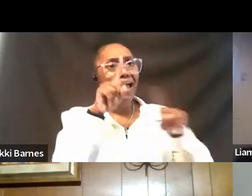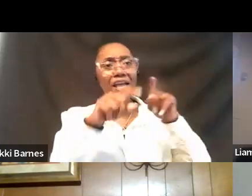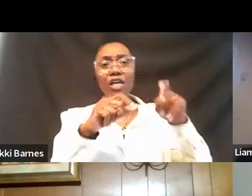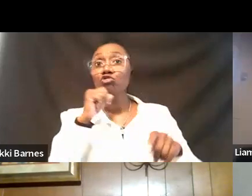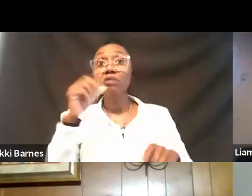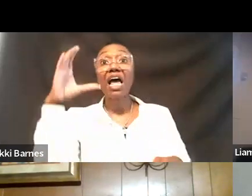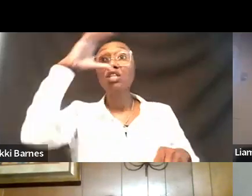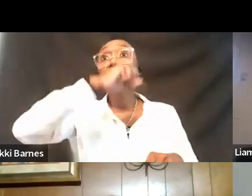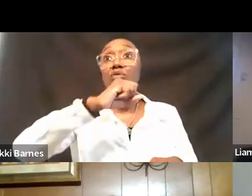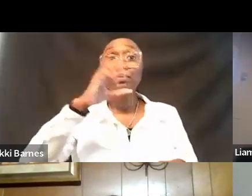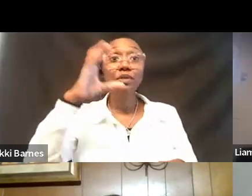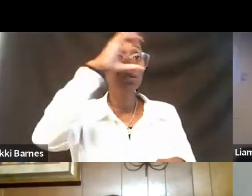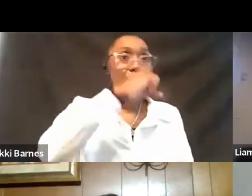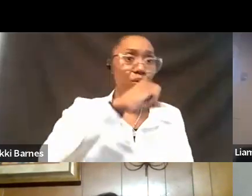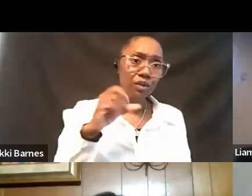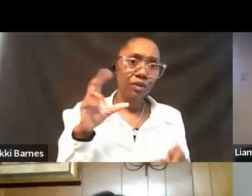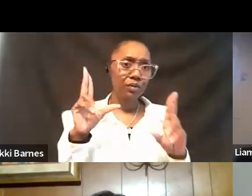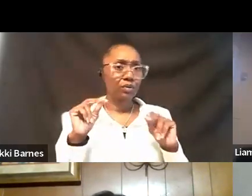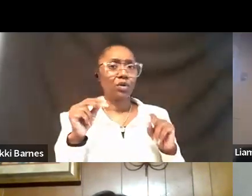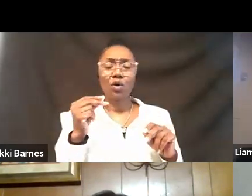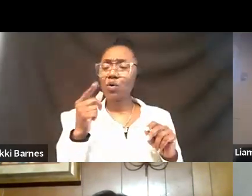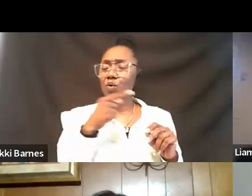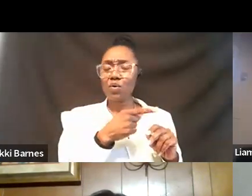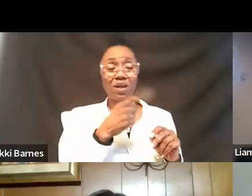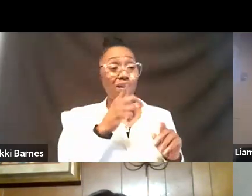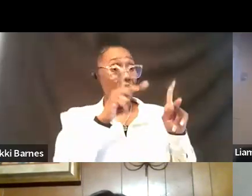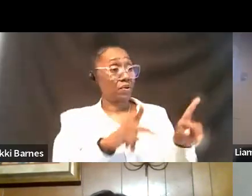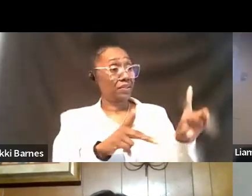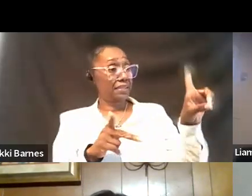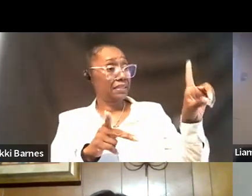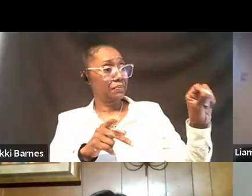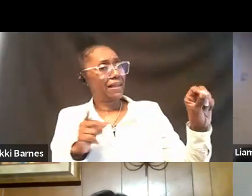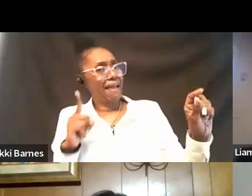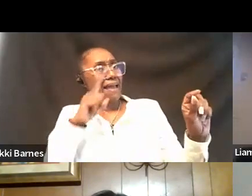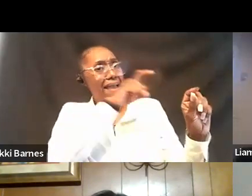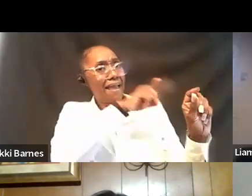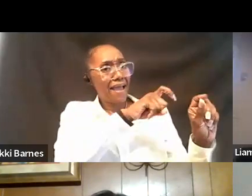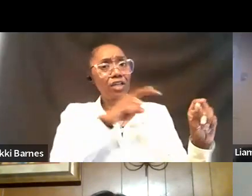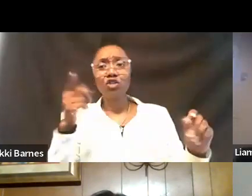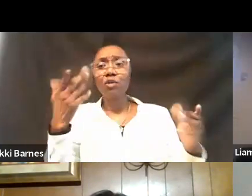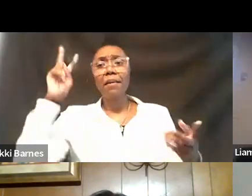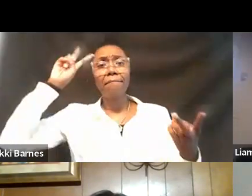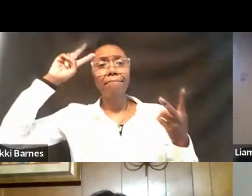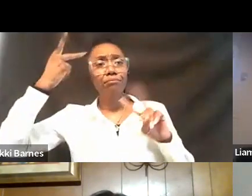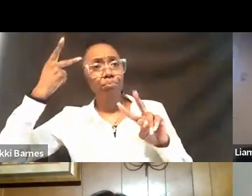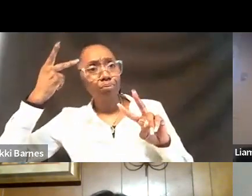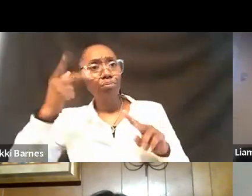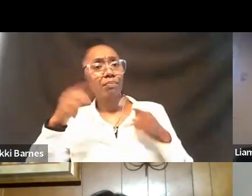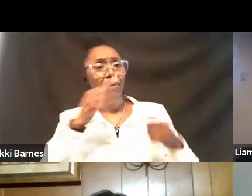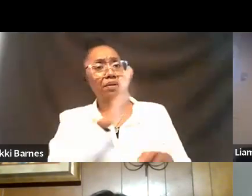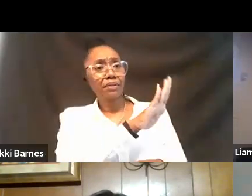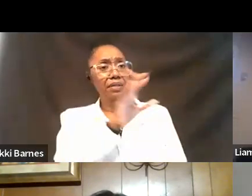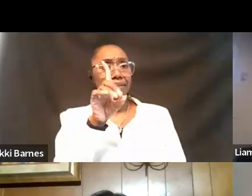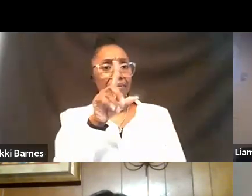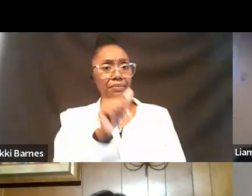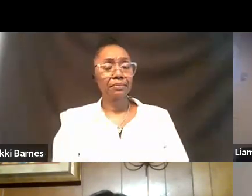When you come, when you come to a person with disability, cause you might. At the